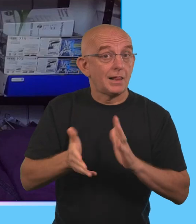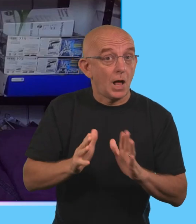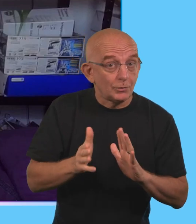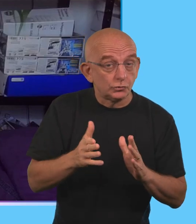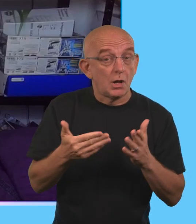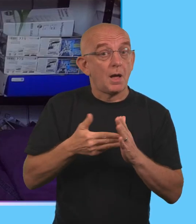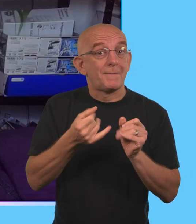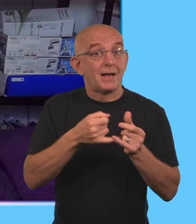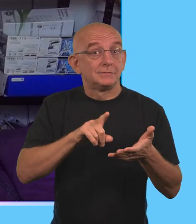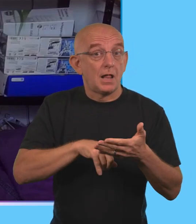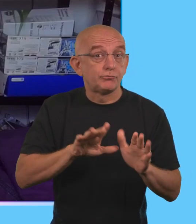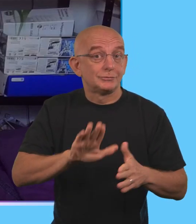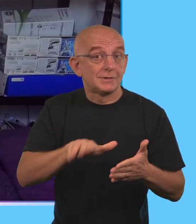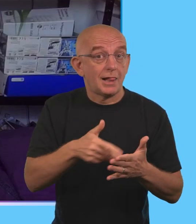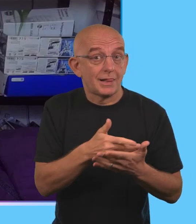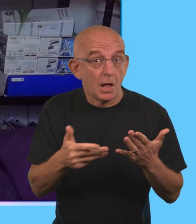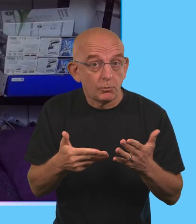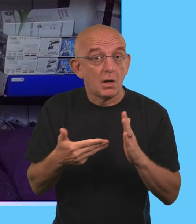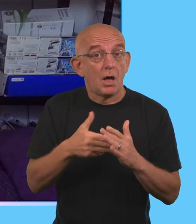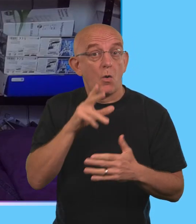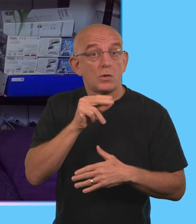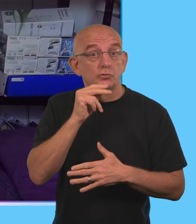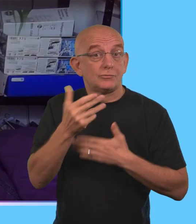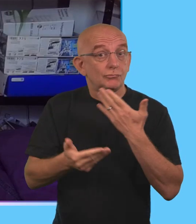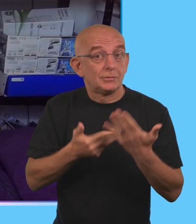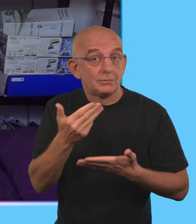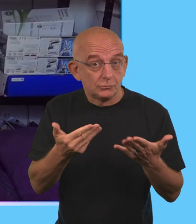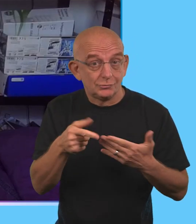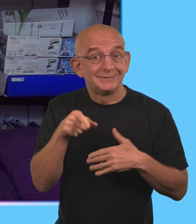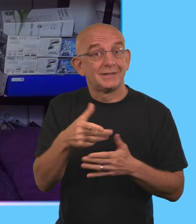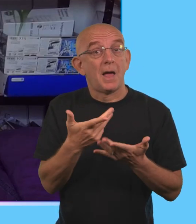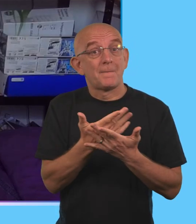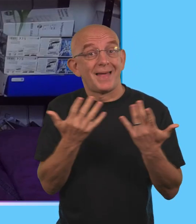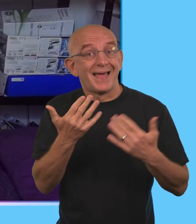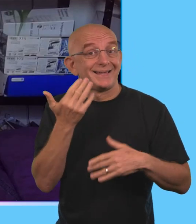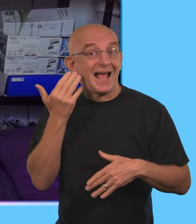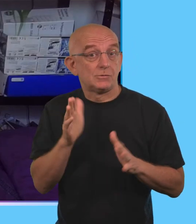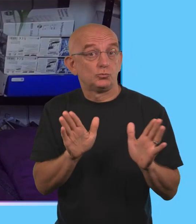British Sign Language, and Audio Described versions every year, and Many Cats Studios'